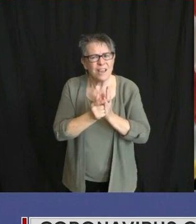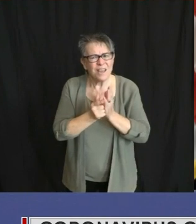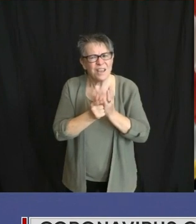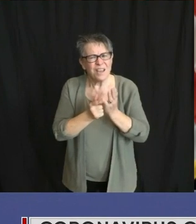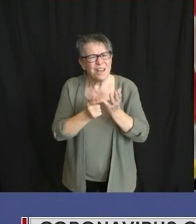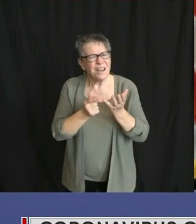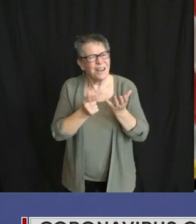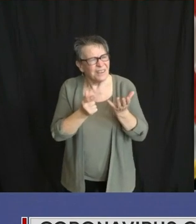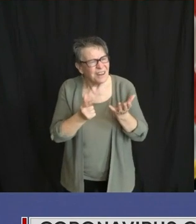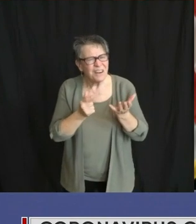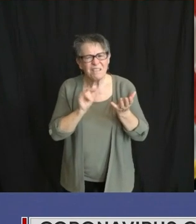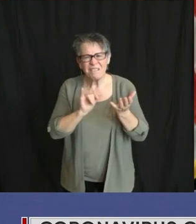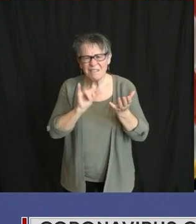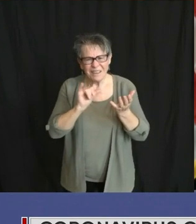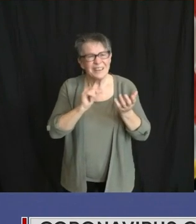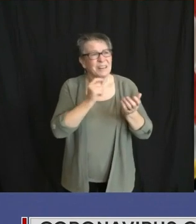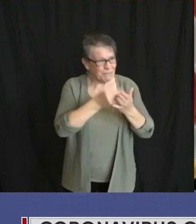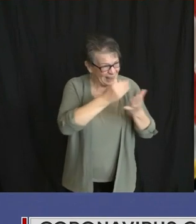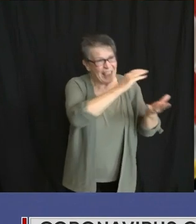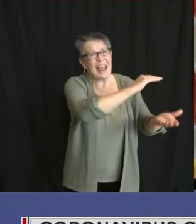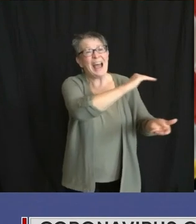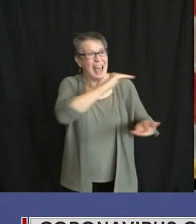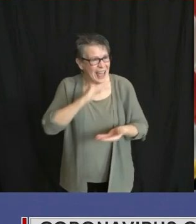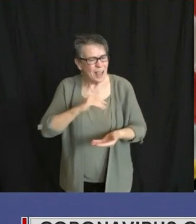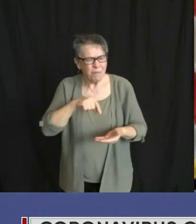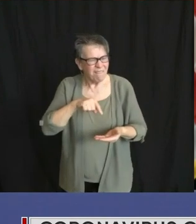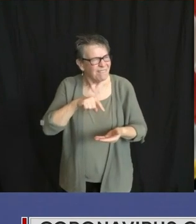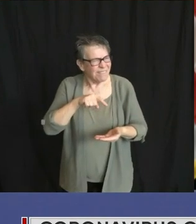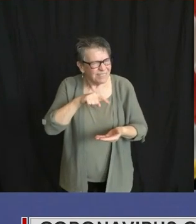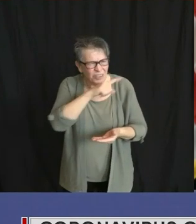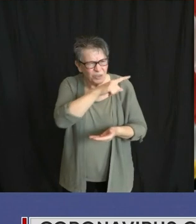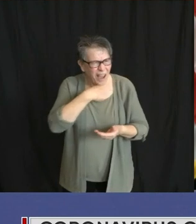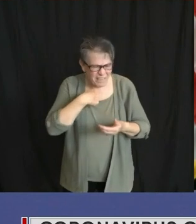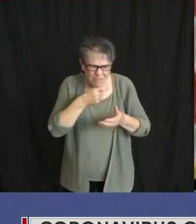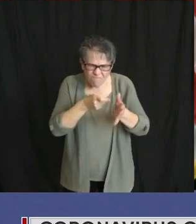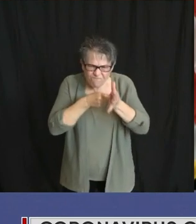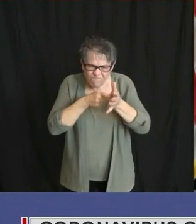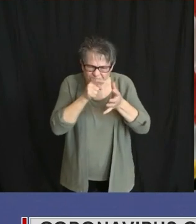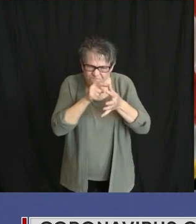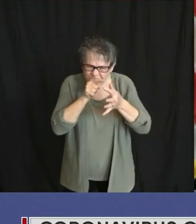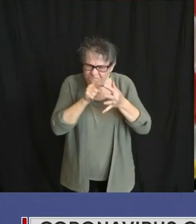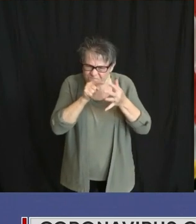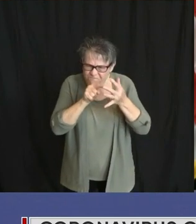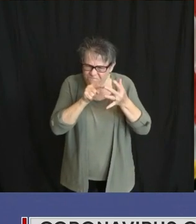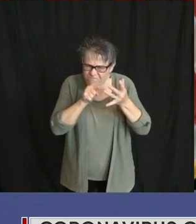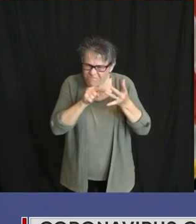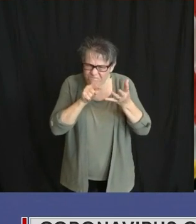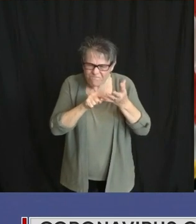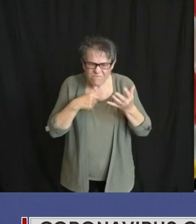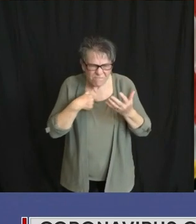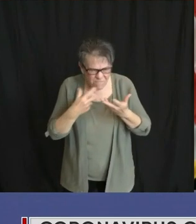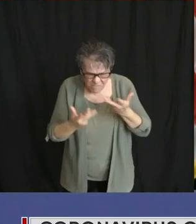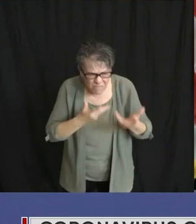CONVERSATION THAT I LOOK FORWARD TO HAVING WITH THE PRESIDENT, I HOPE SOONER THAN LATER.